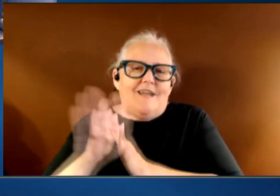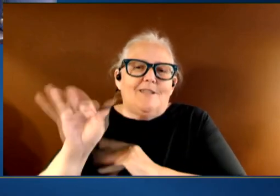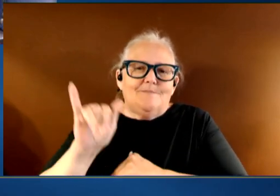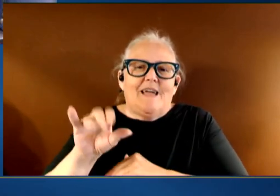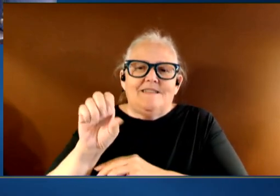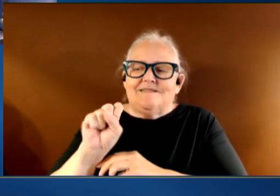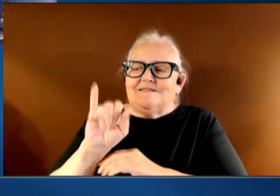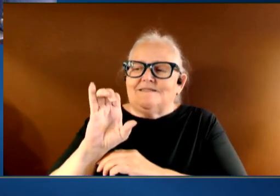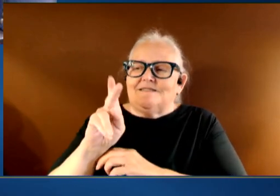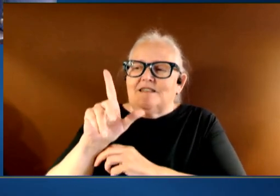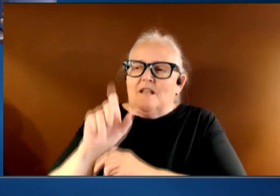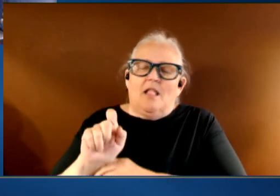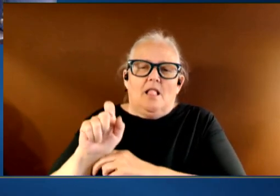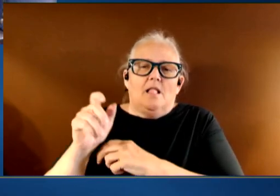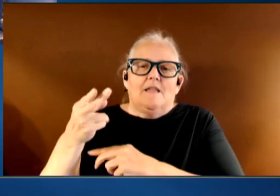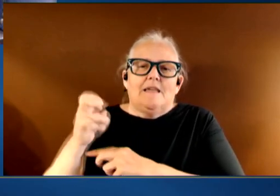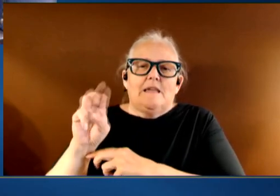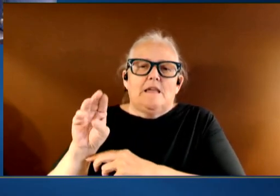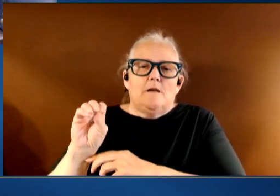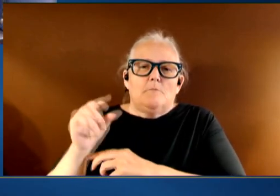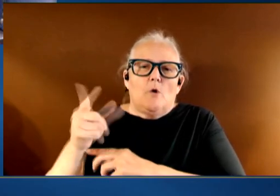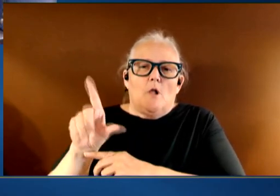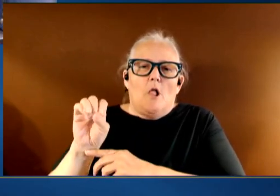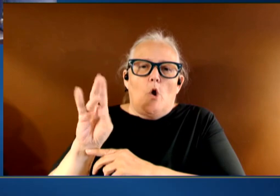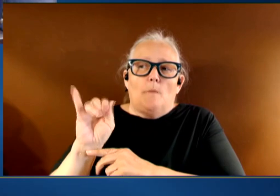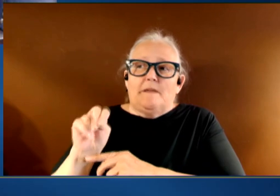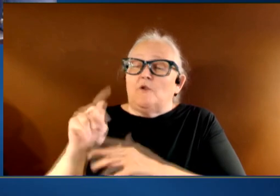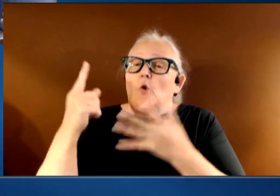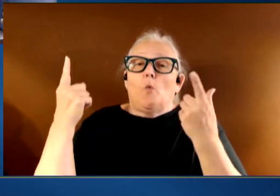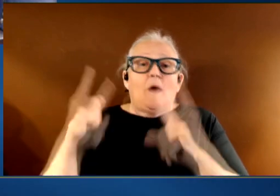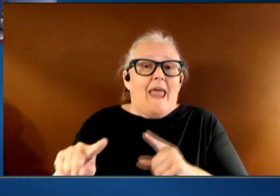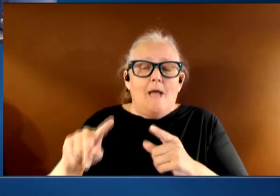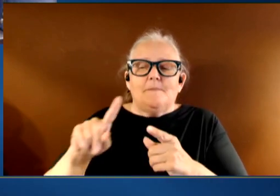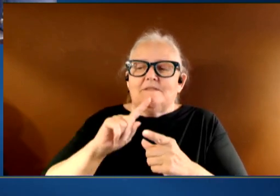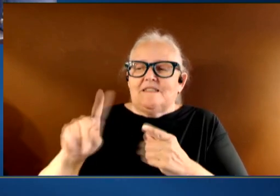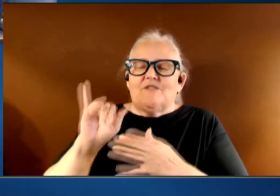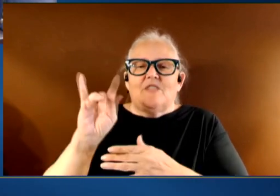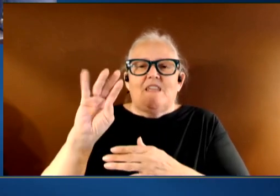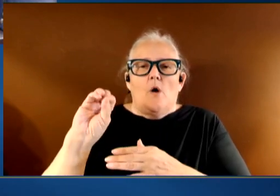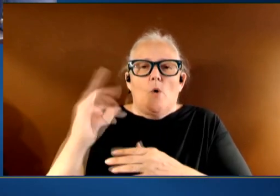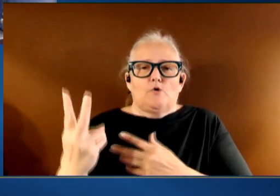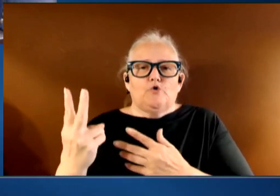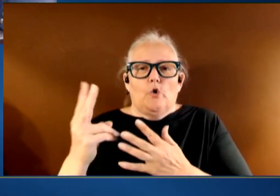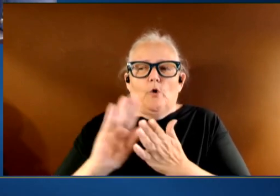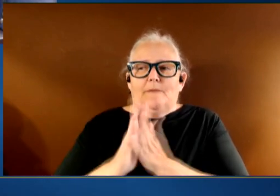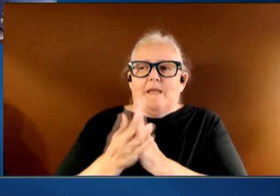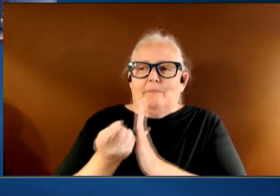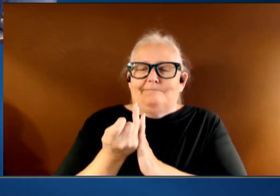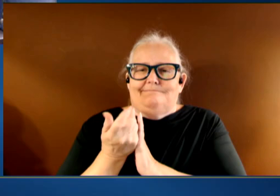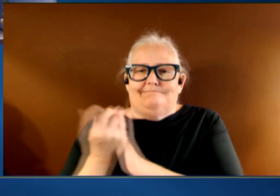polymerization of deoxygenated sickle hemoglobin and the resultant sickling of red blood cells.